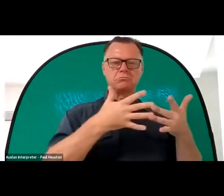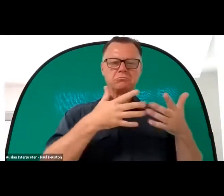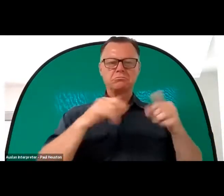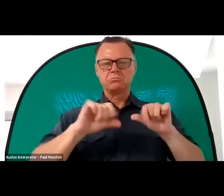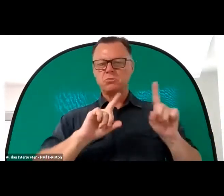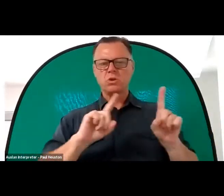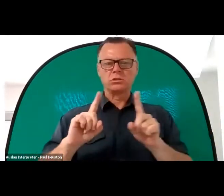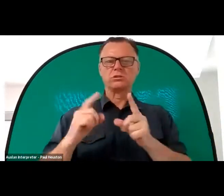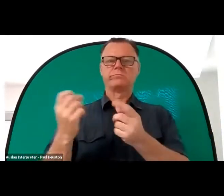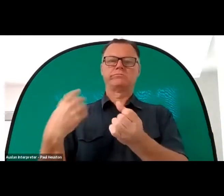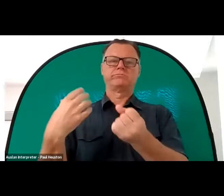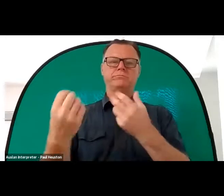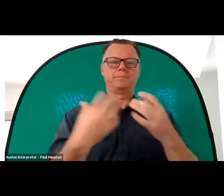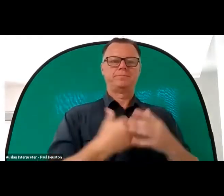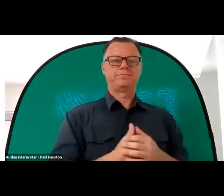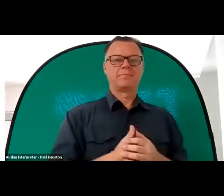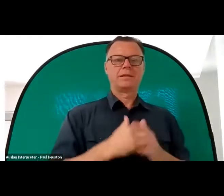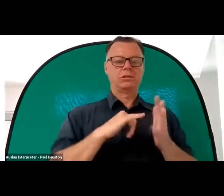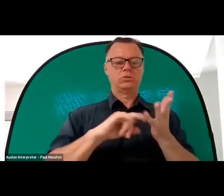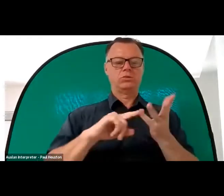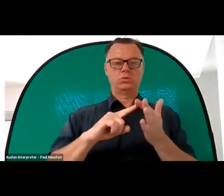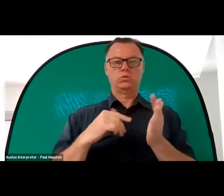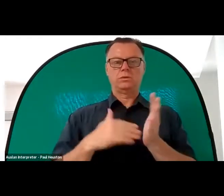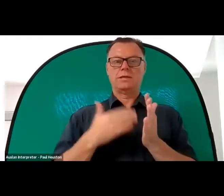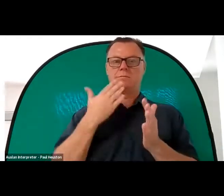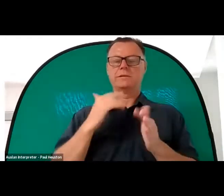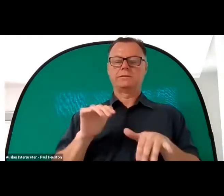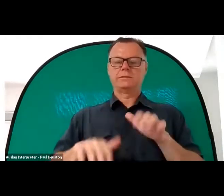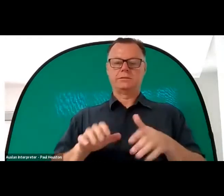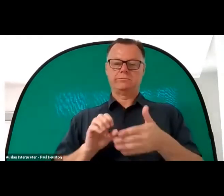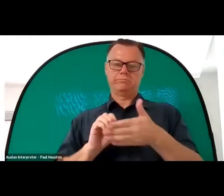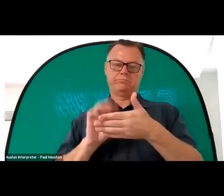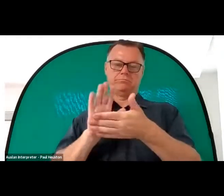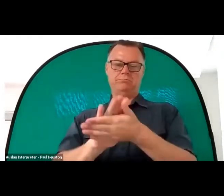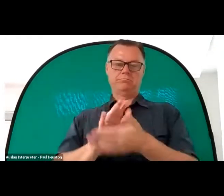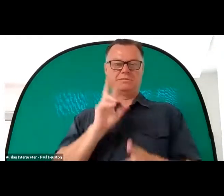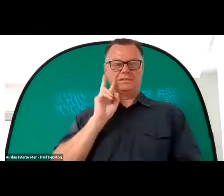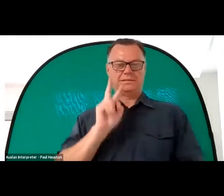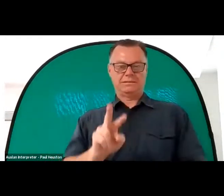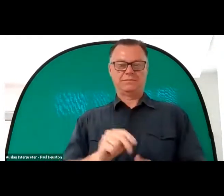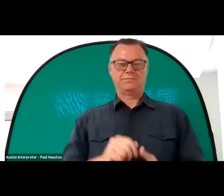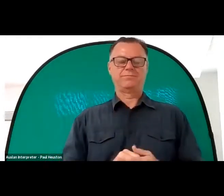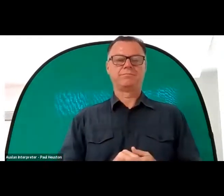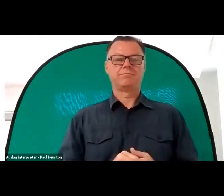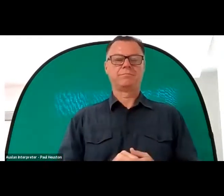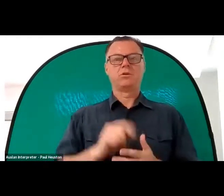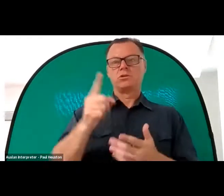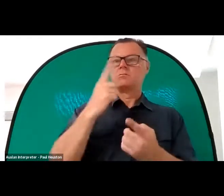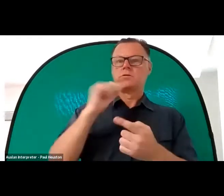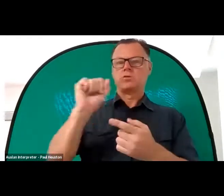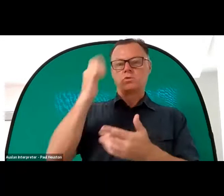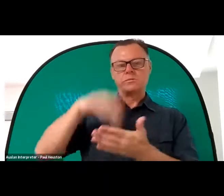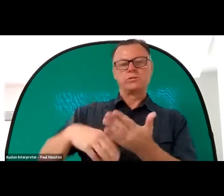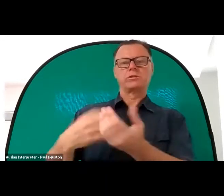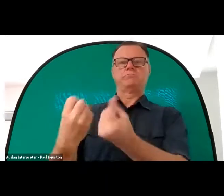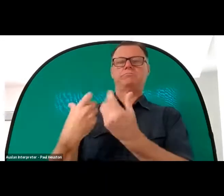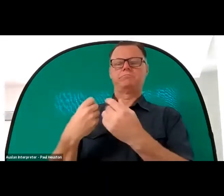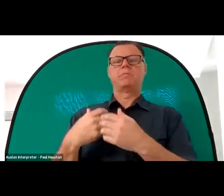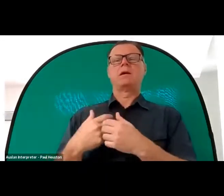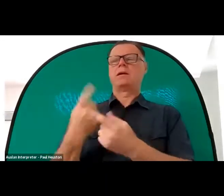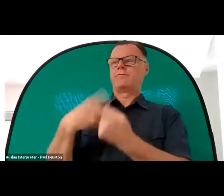from our members about their NDIS experience, and Sue will paste the link to the survey. So if you'd like to